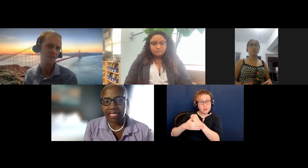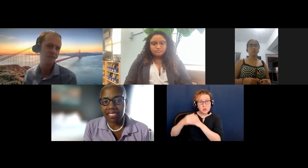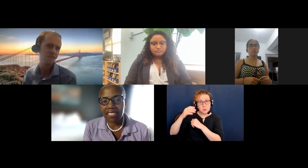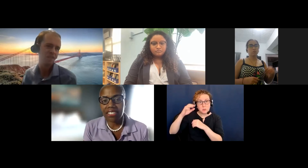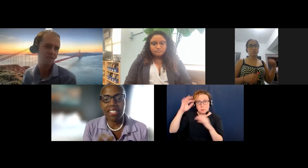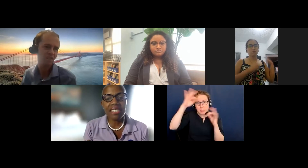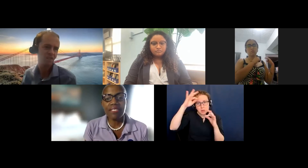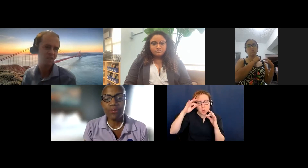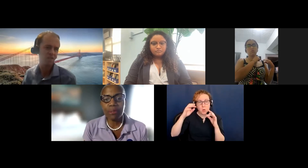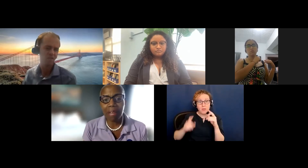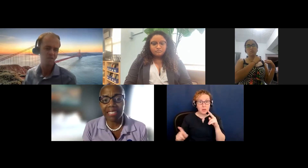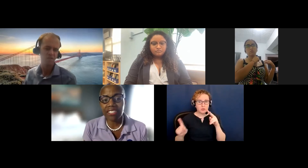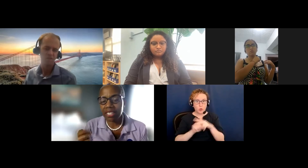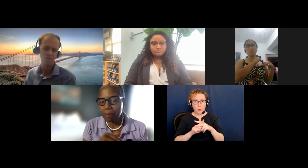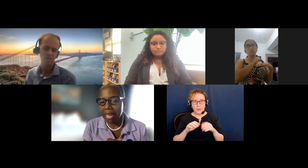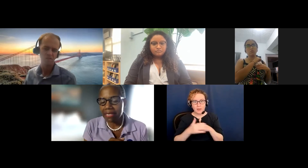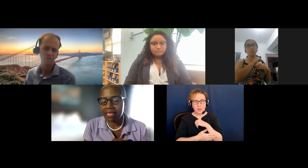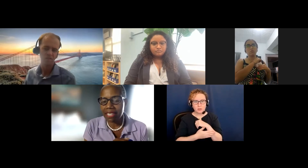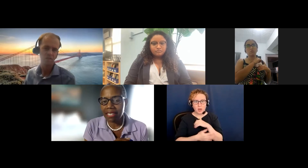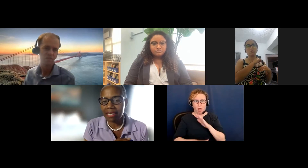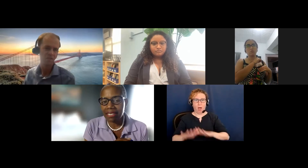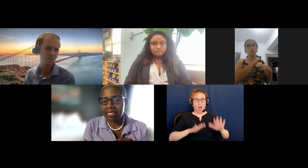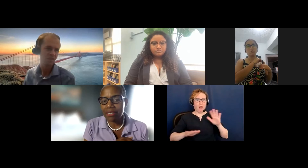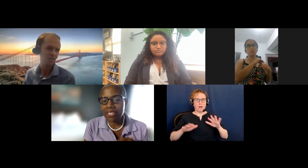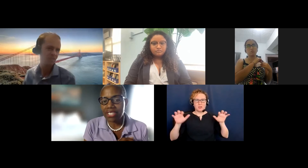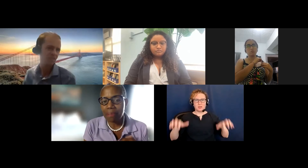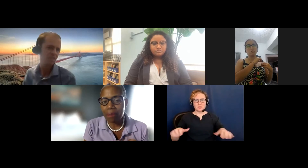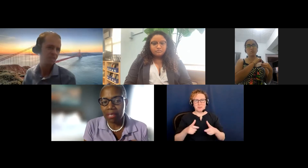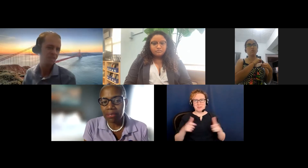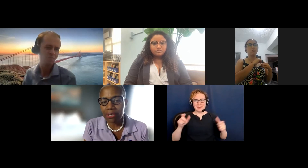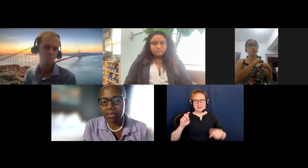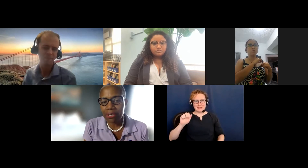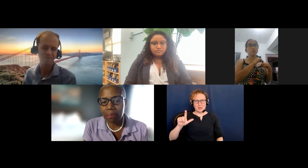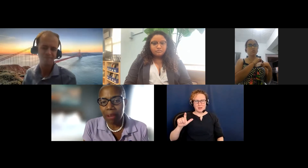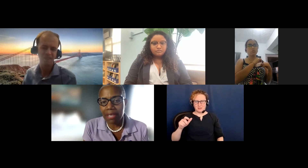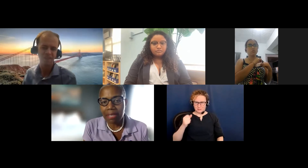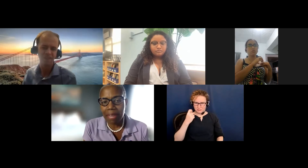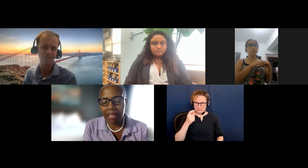Could I go back to the question about what you are surprised about?